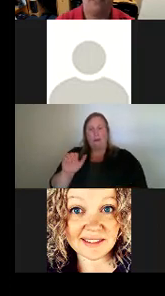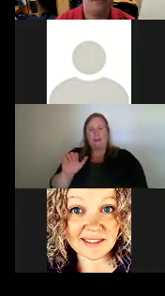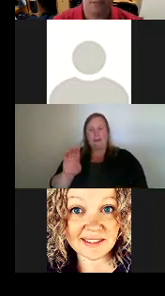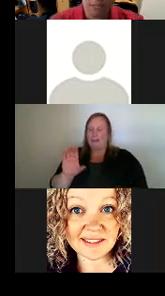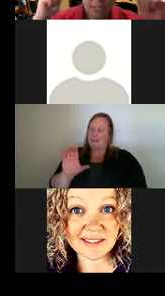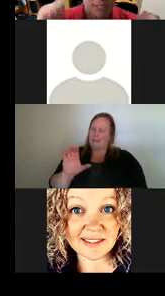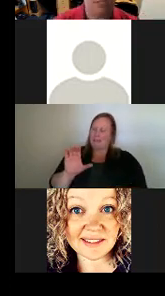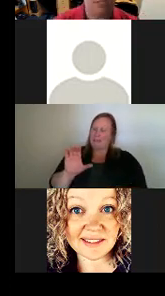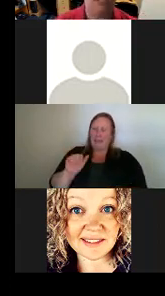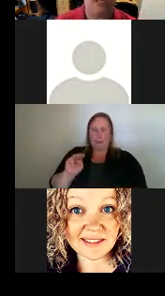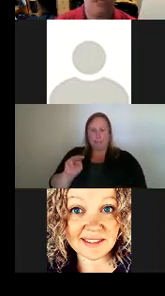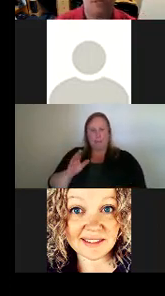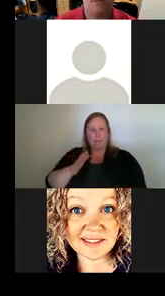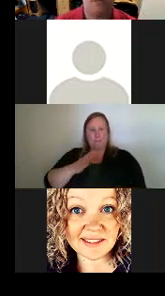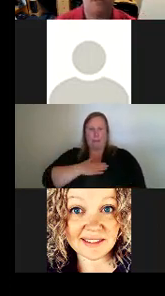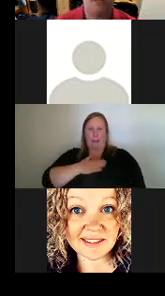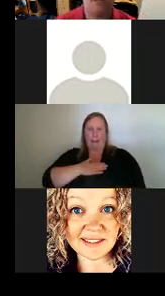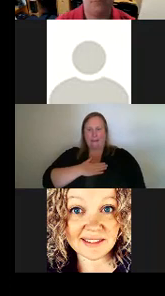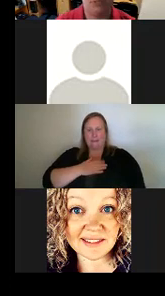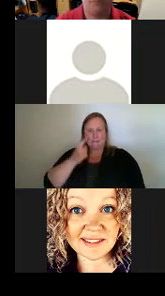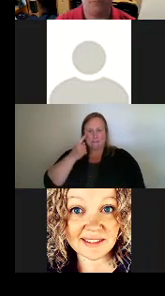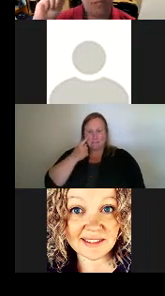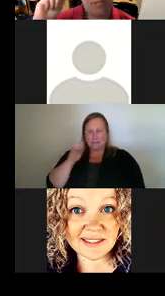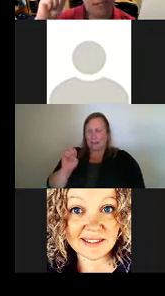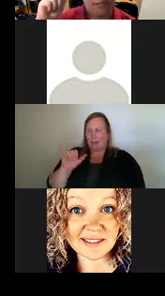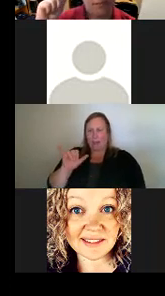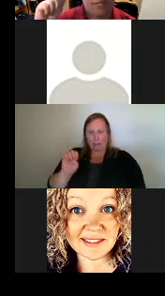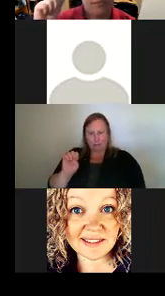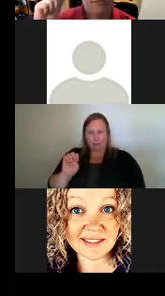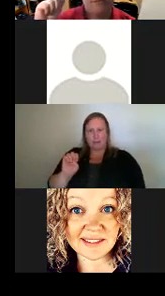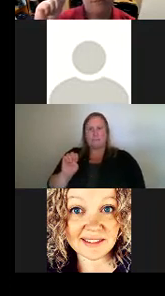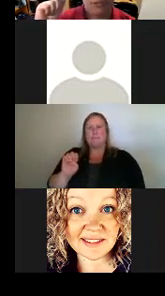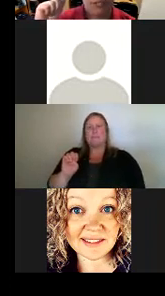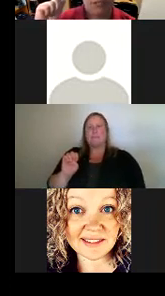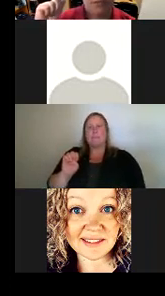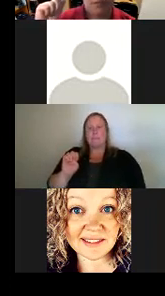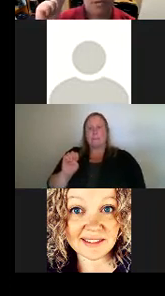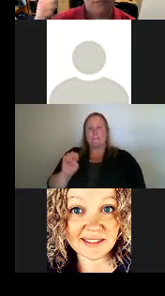THERE ARE DIFFERENT VERSIONS OF ORCAM.